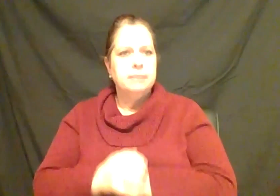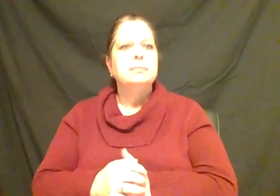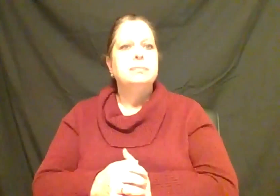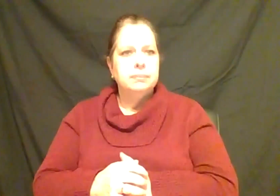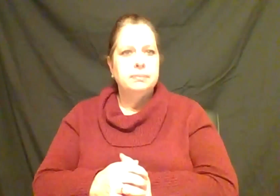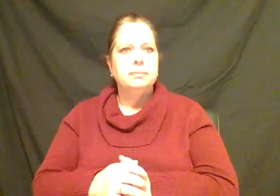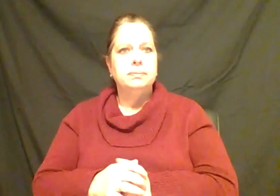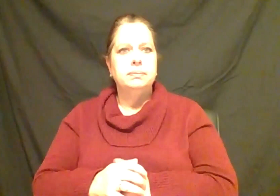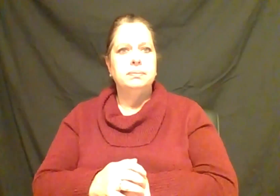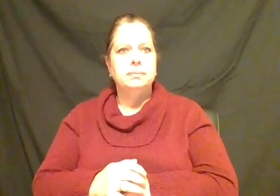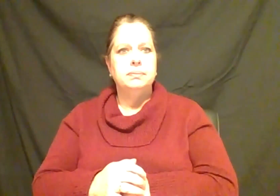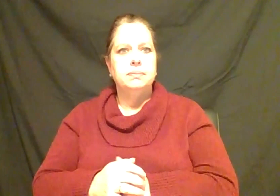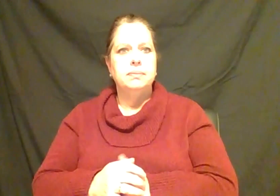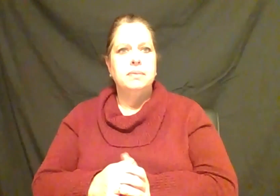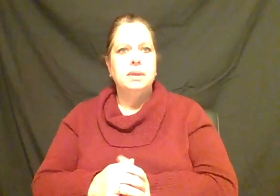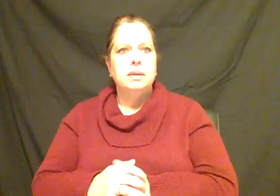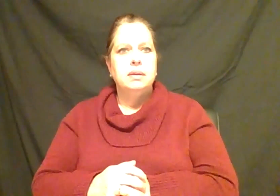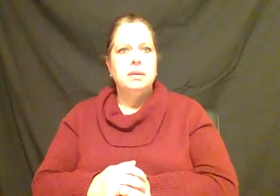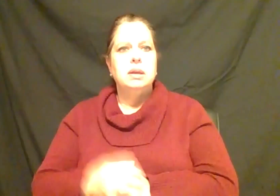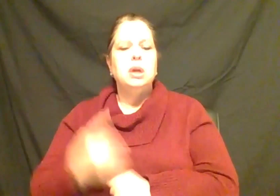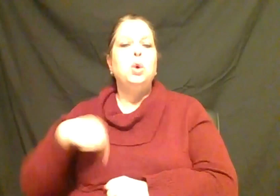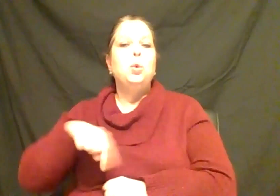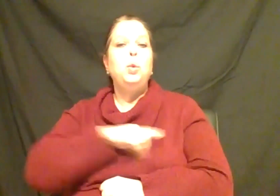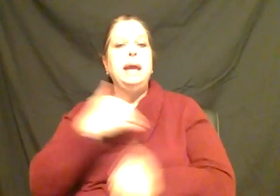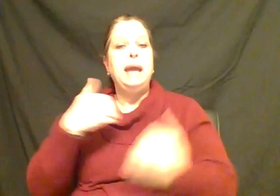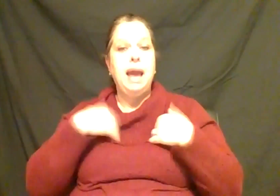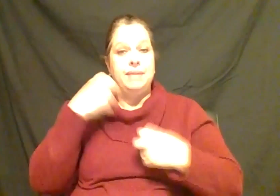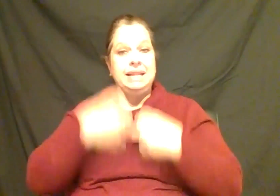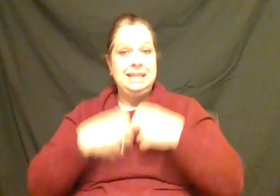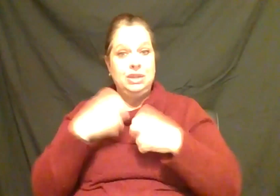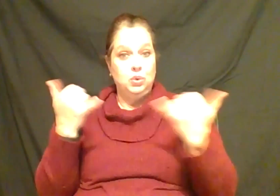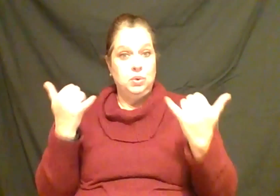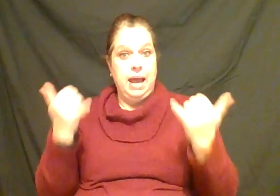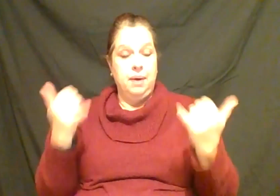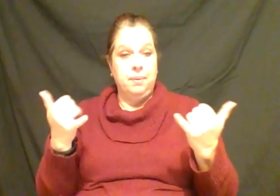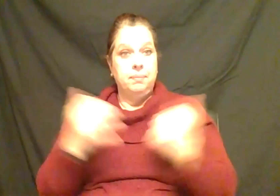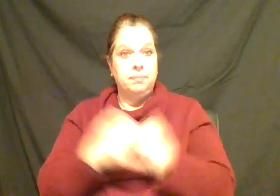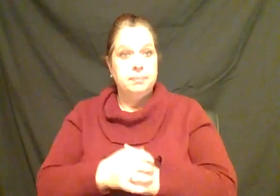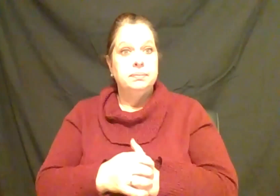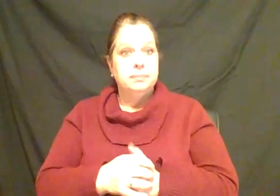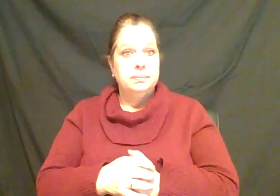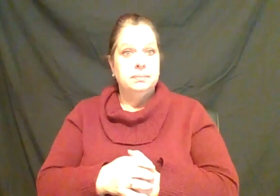um definitely we have this issue now is my the first thing i want to share this is not a new